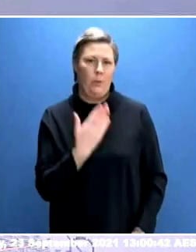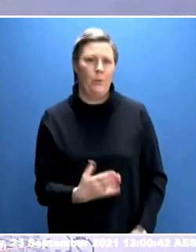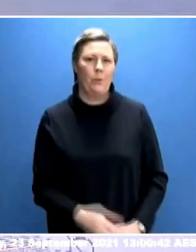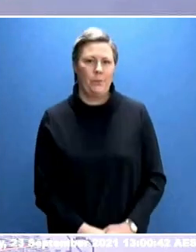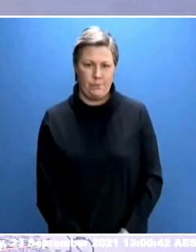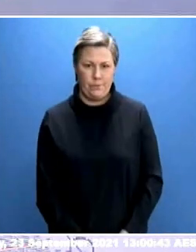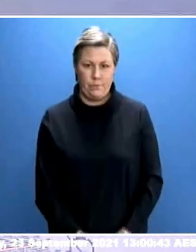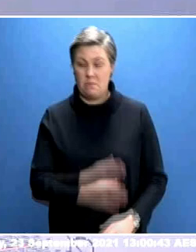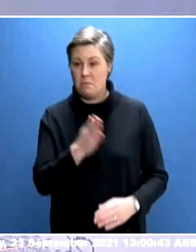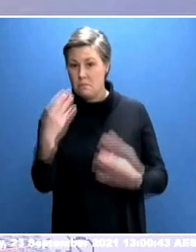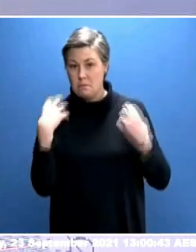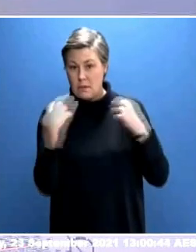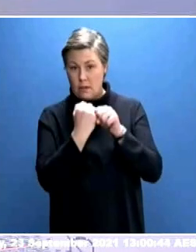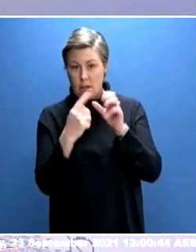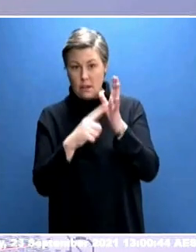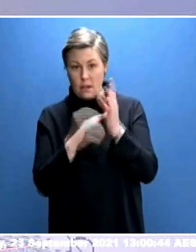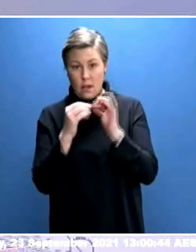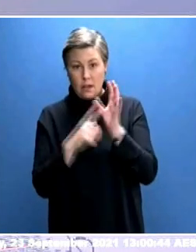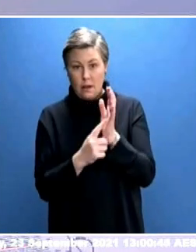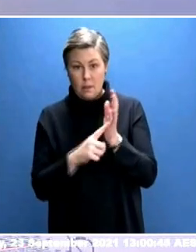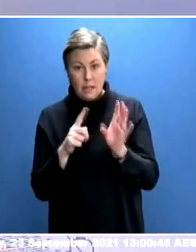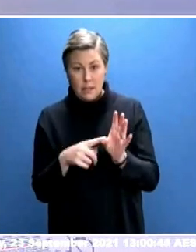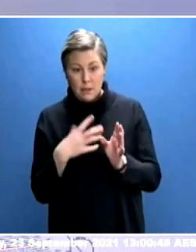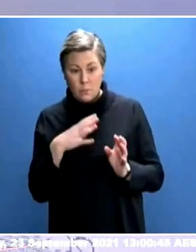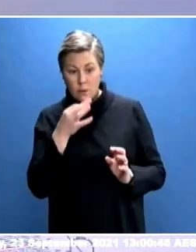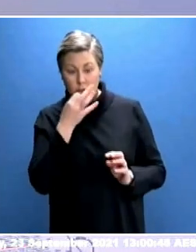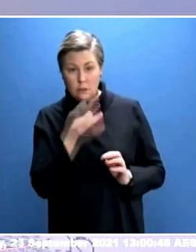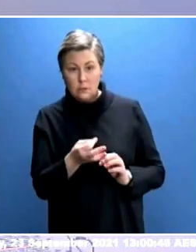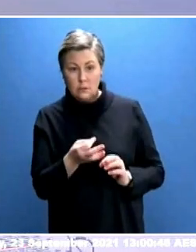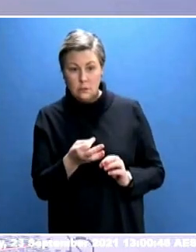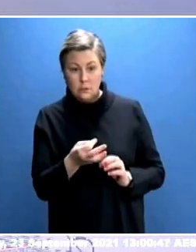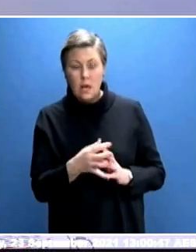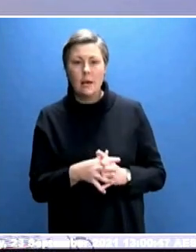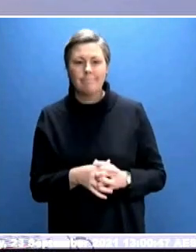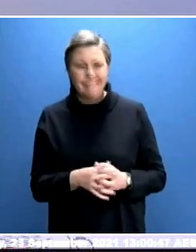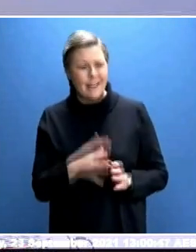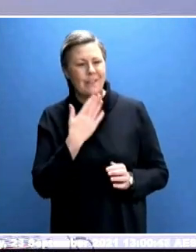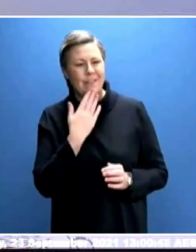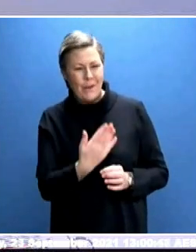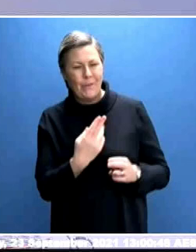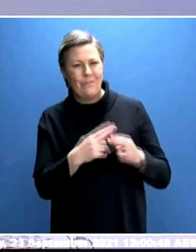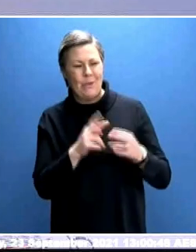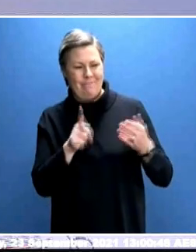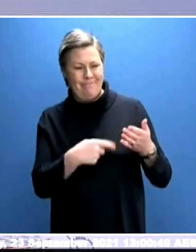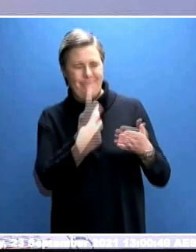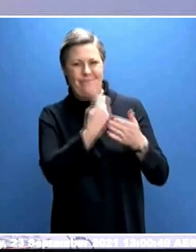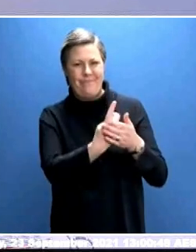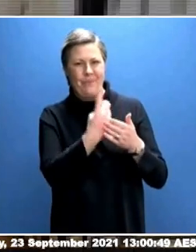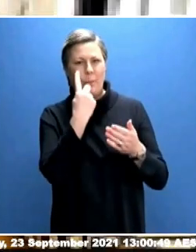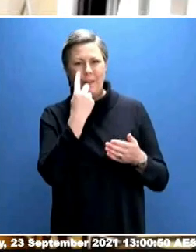Commissioner Galbally, do you have any questions? Thank you very much for your evidence.